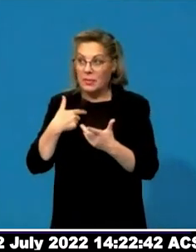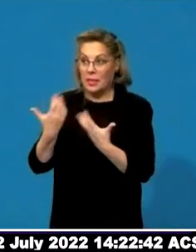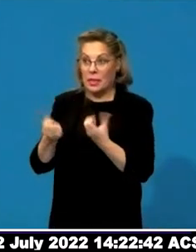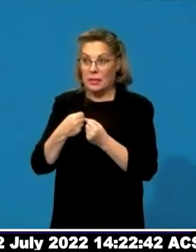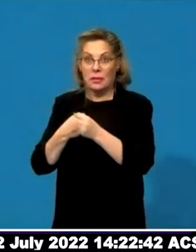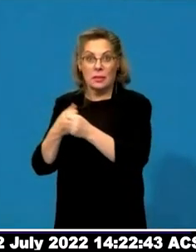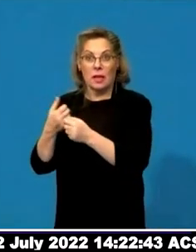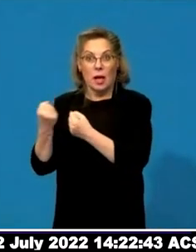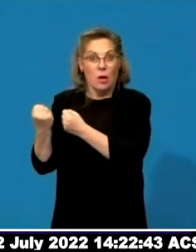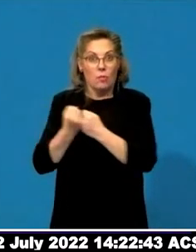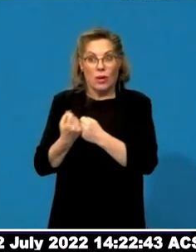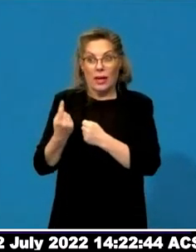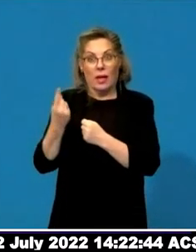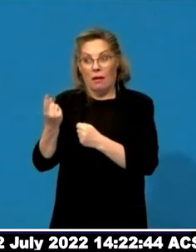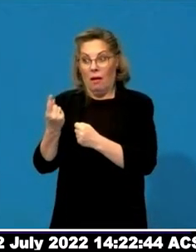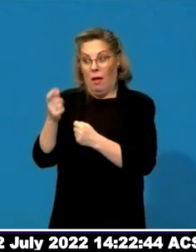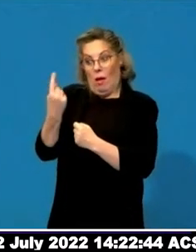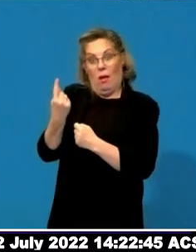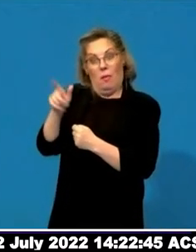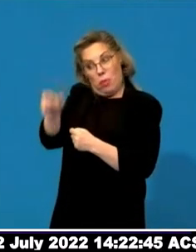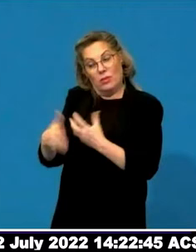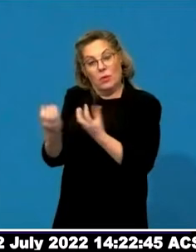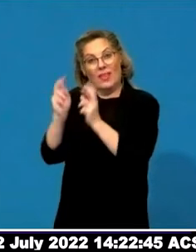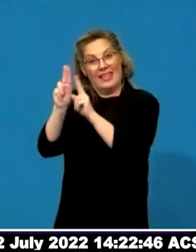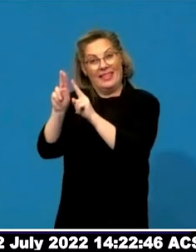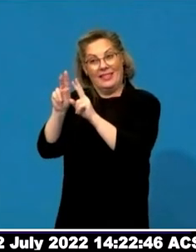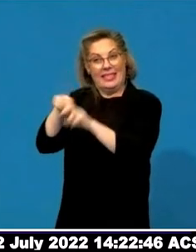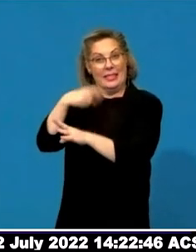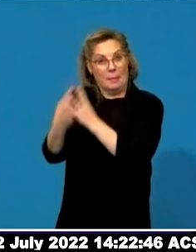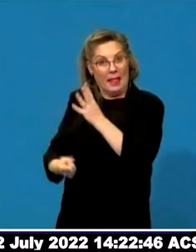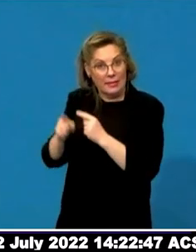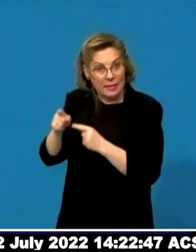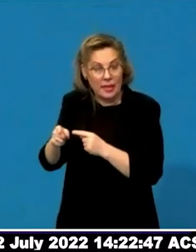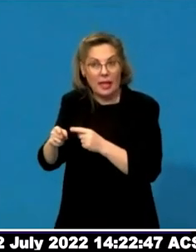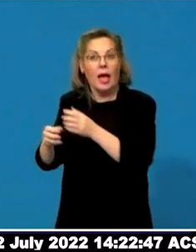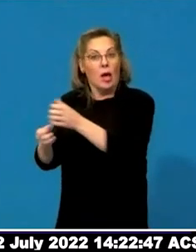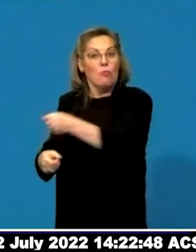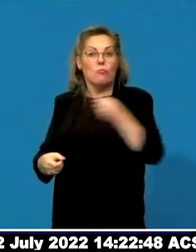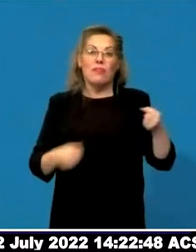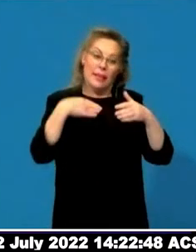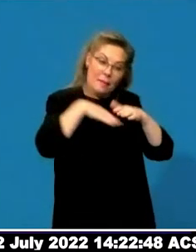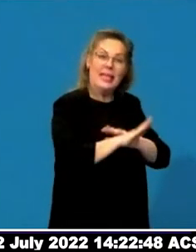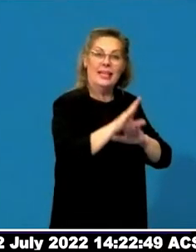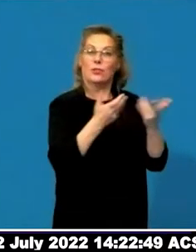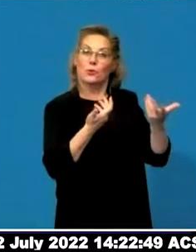coming into town, doing something that they really enjoy, going to the footy, going to whatever is going on at the time.